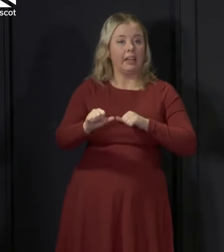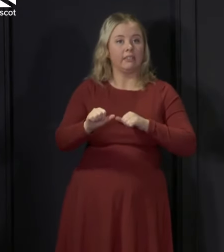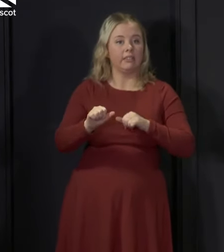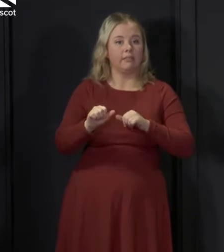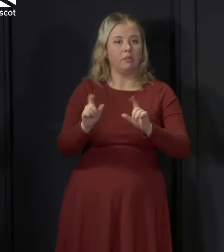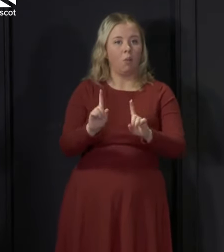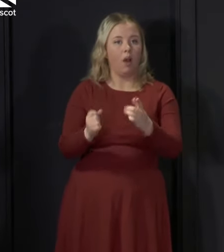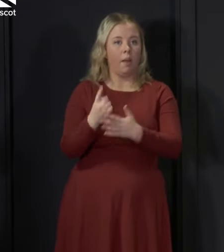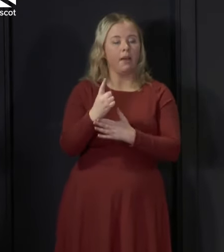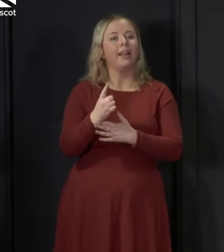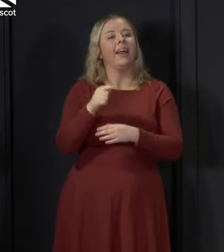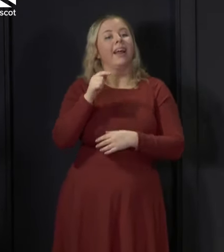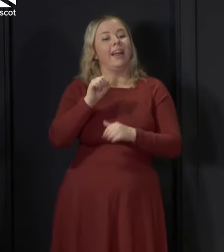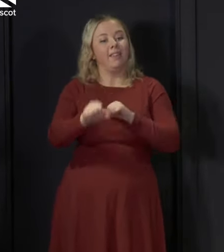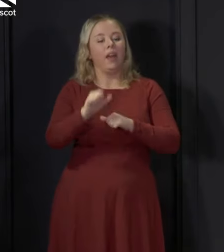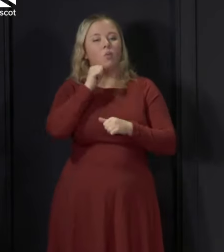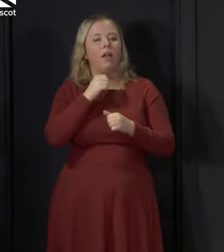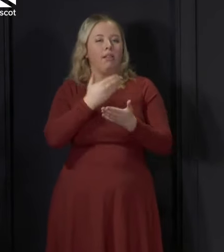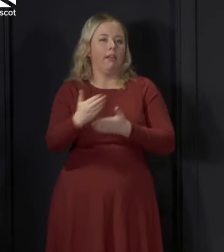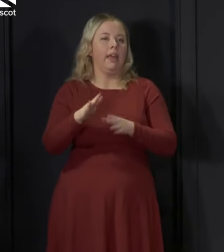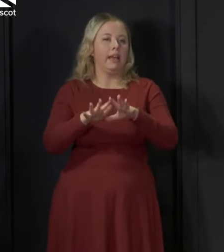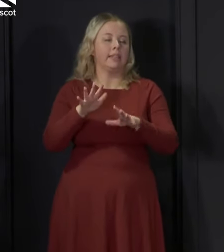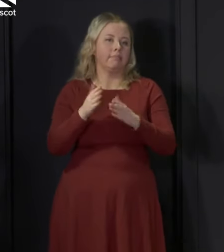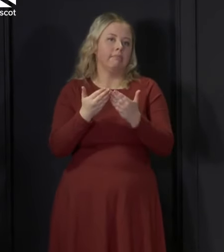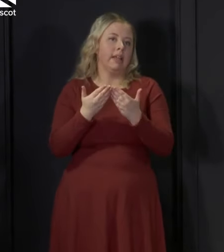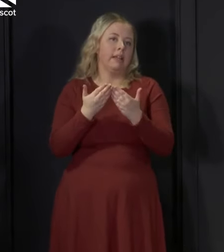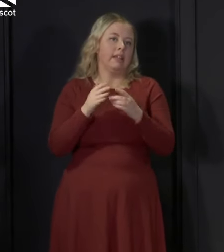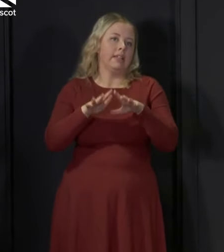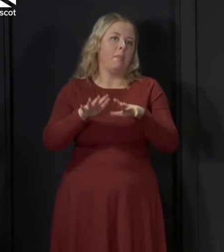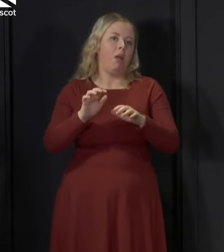stage, some very clear similarities between the decisions we are taking and the decisions